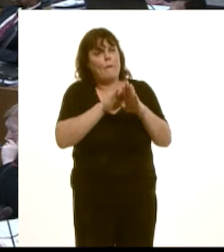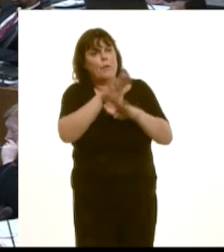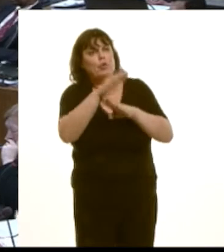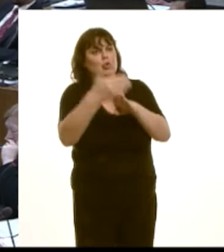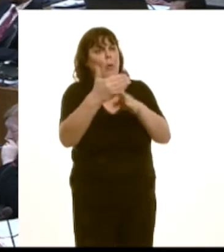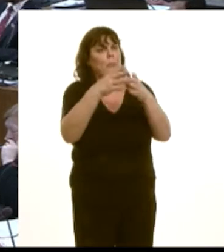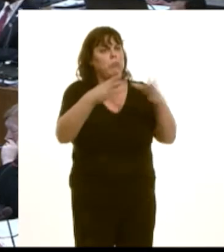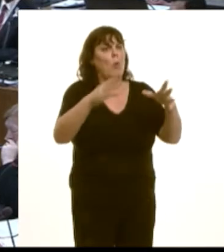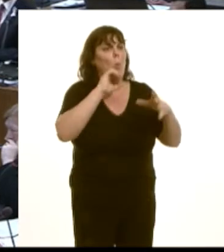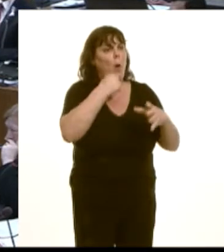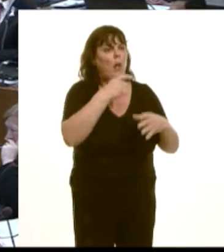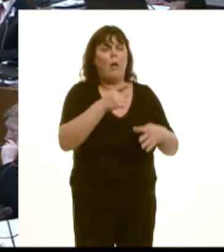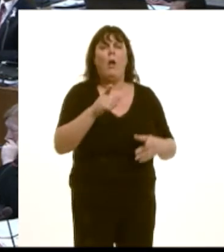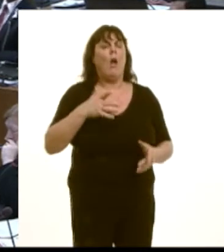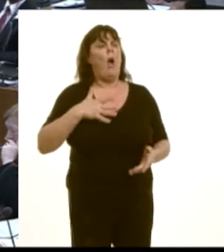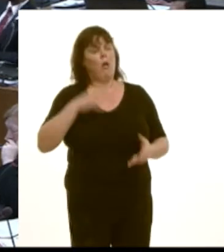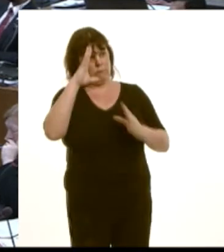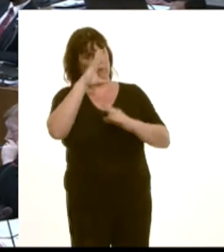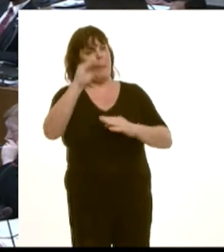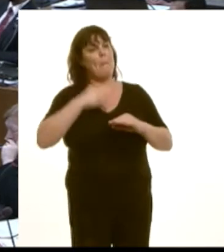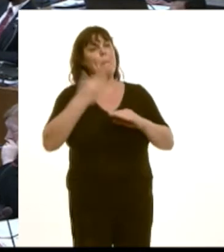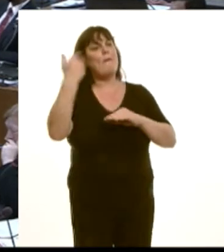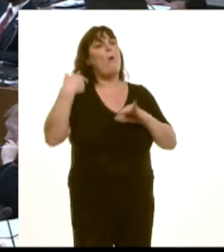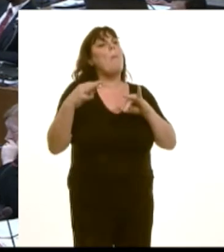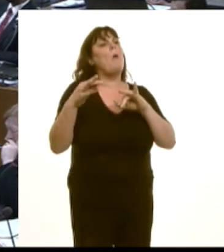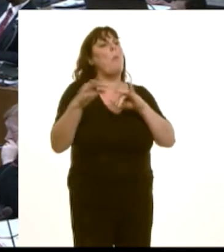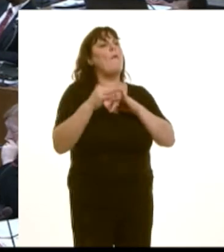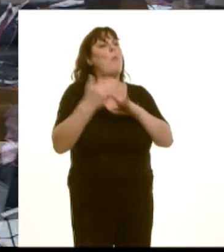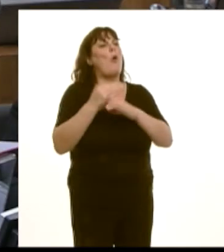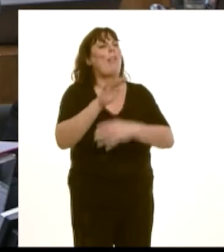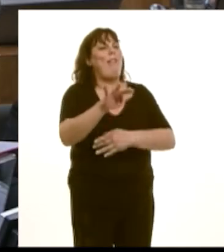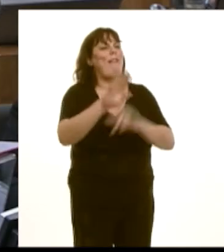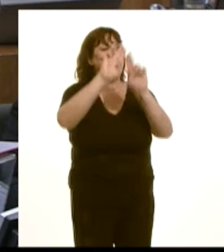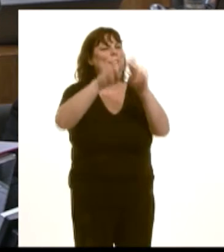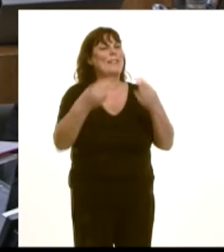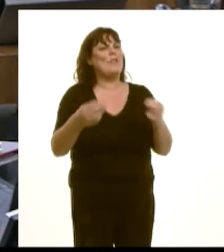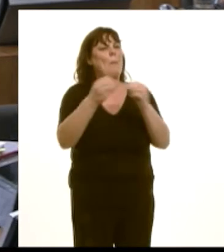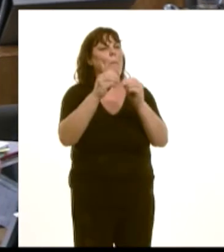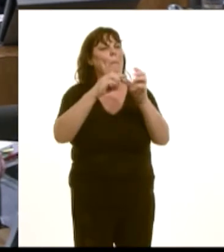here in that my wife once worked for the IB when it was in Cardiff South and Penarth,